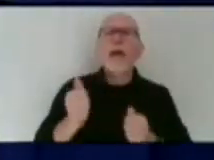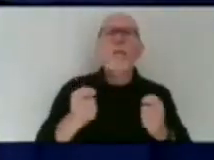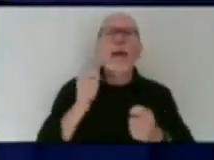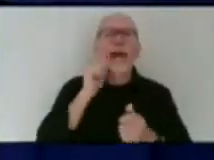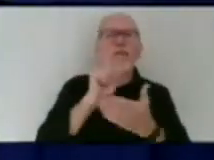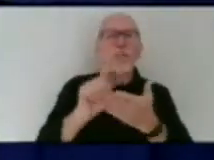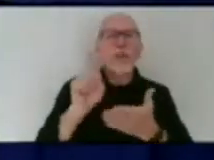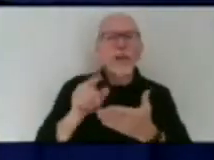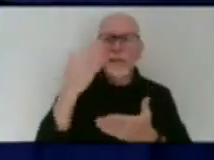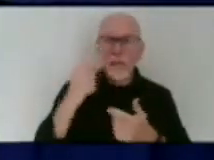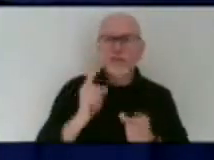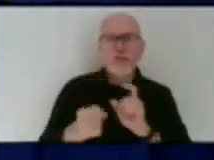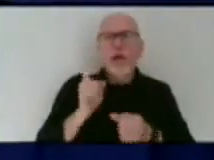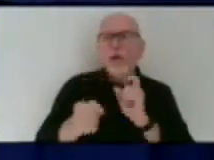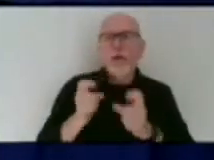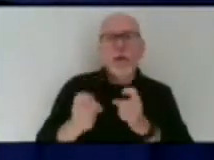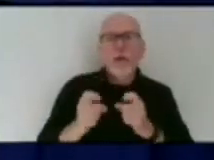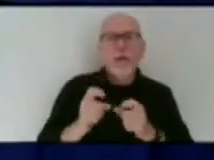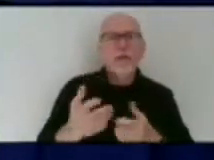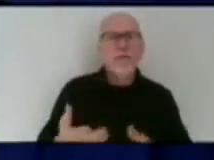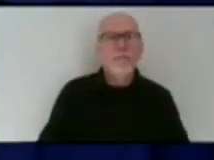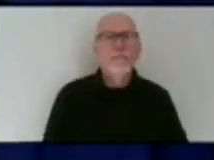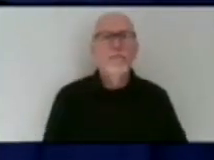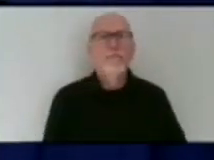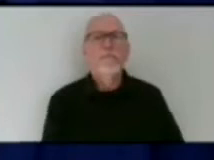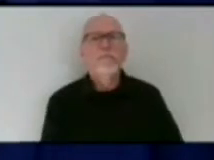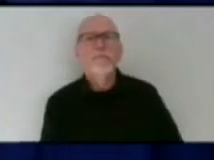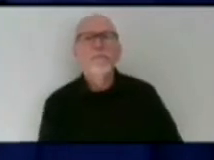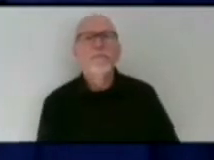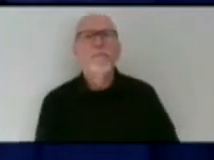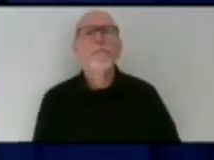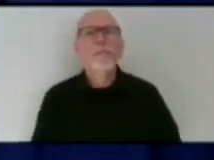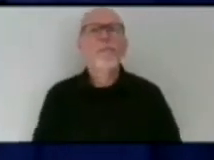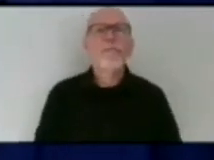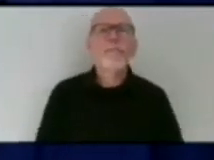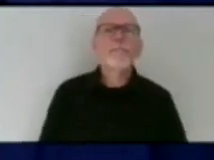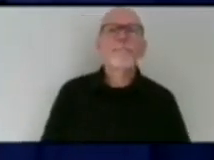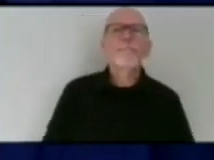of these ratings? Sometimes. So I would say that they will take the second one